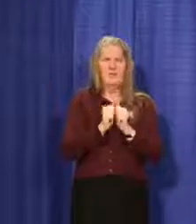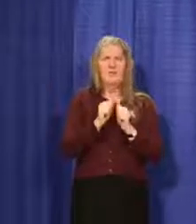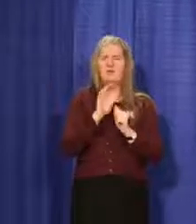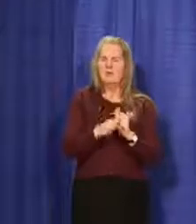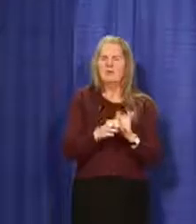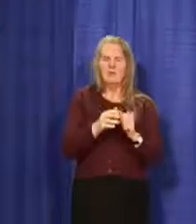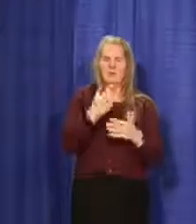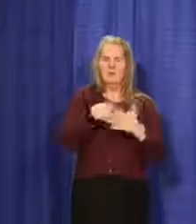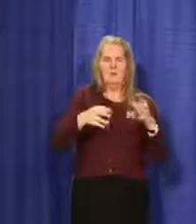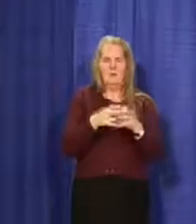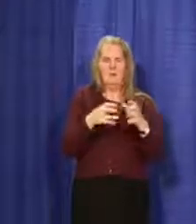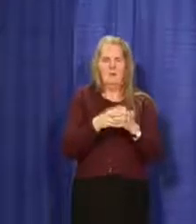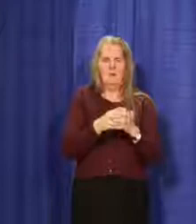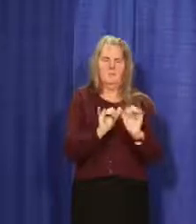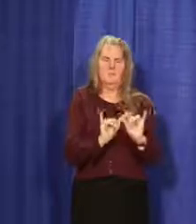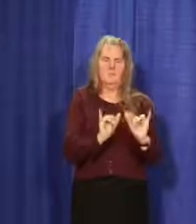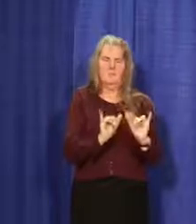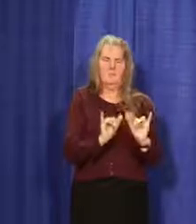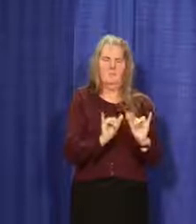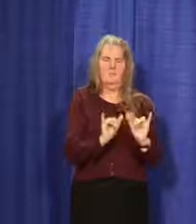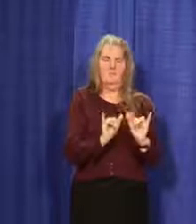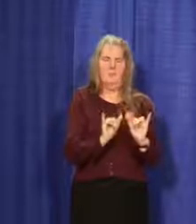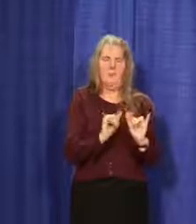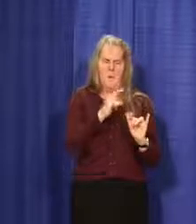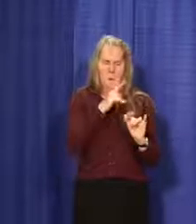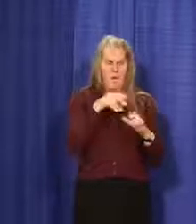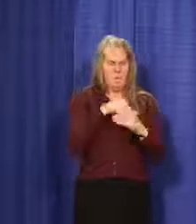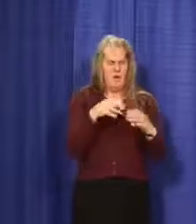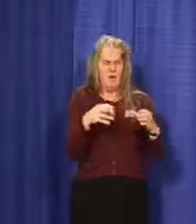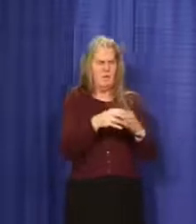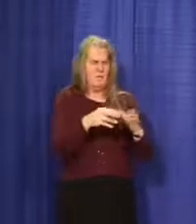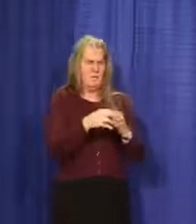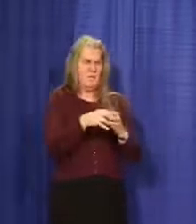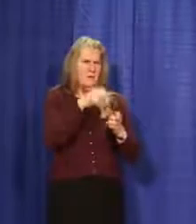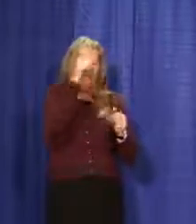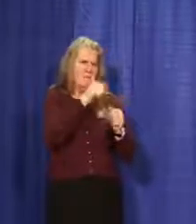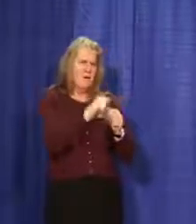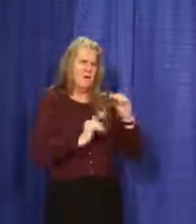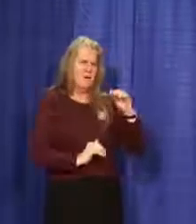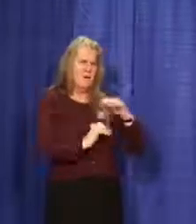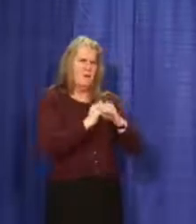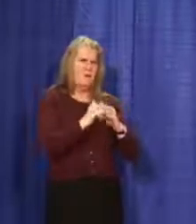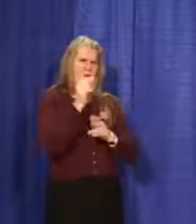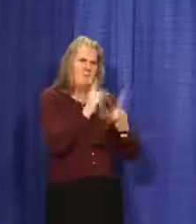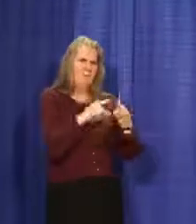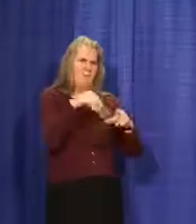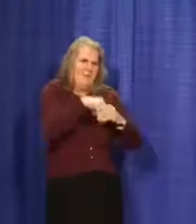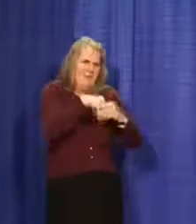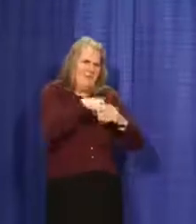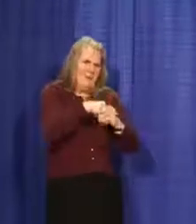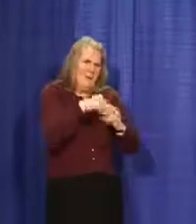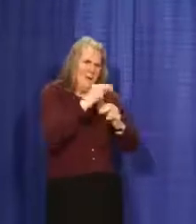consistent social bubble. When the thinking of your social bubble, remember the following. No more than ten at the time